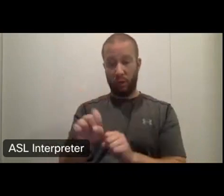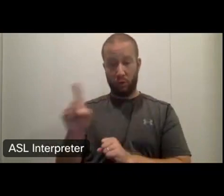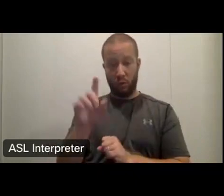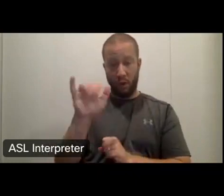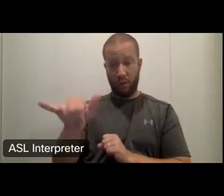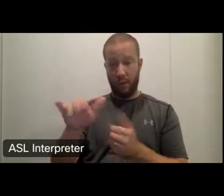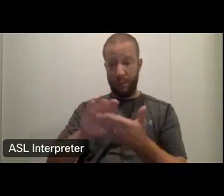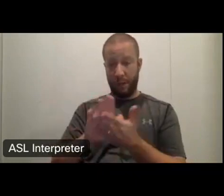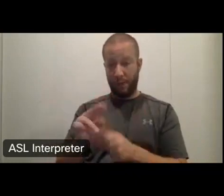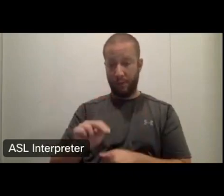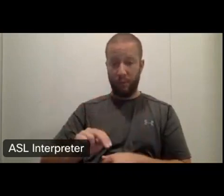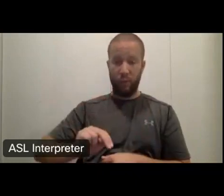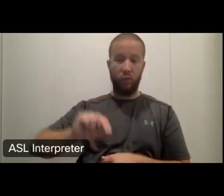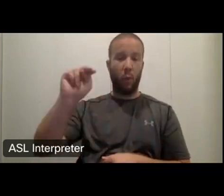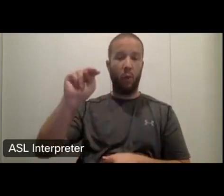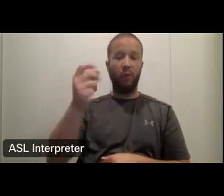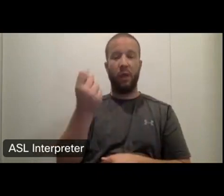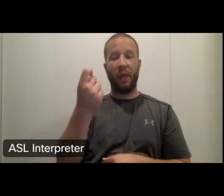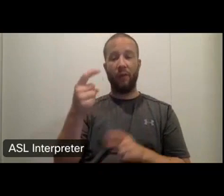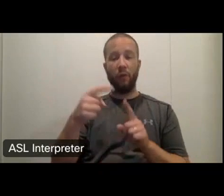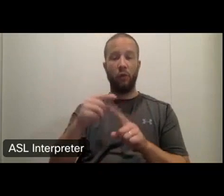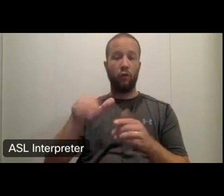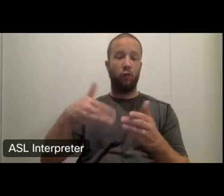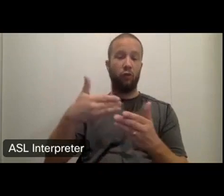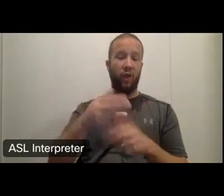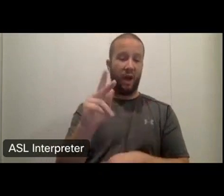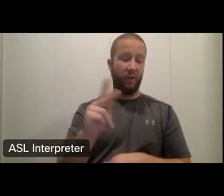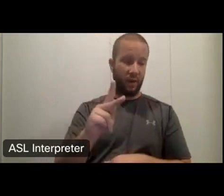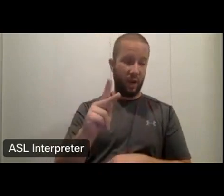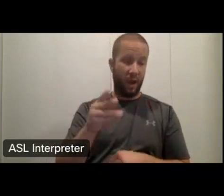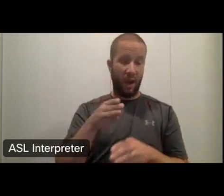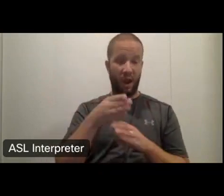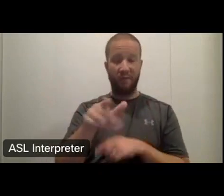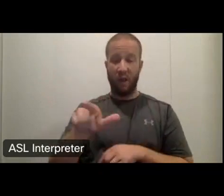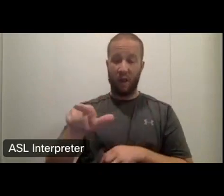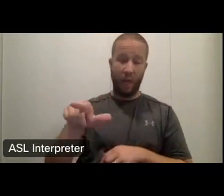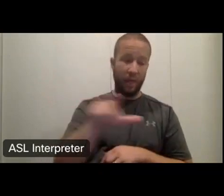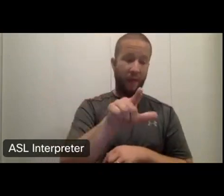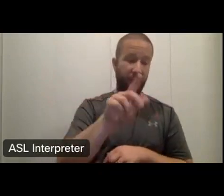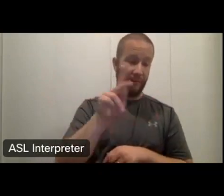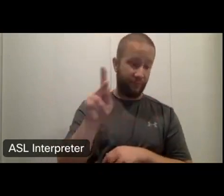up north on 11th Street to get back to K after it makes that left on k um the first available